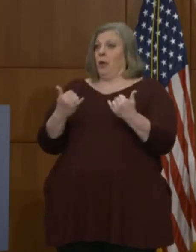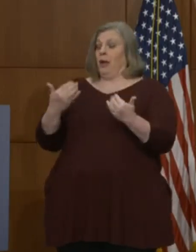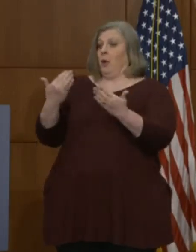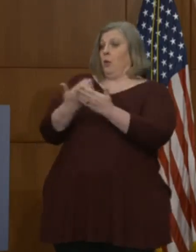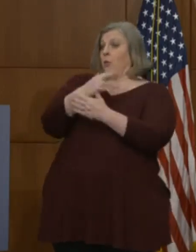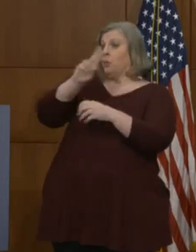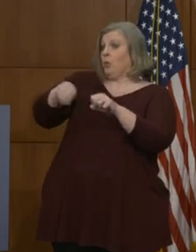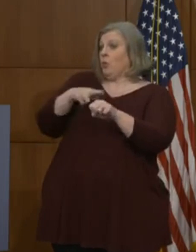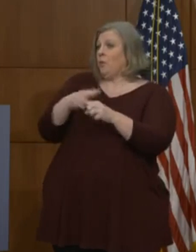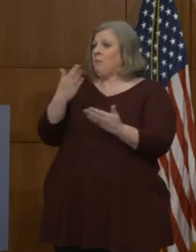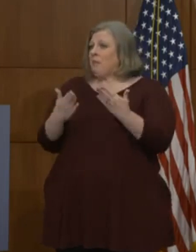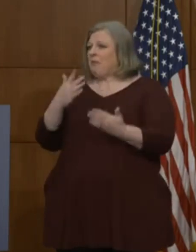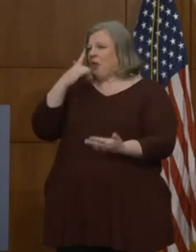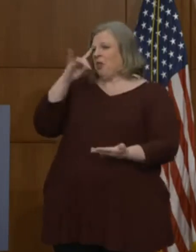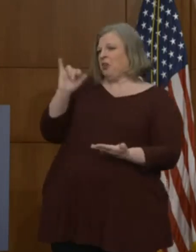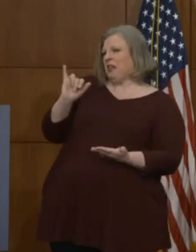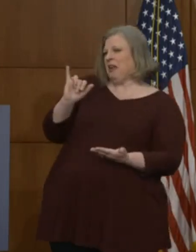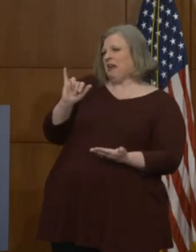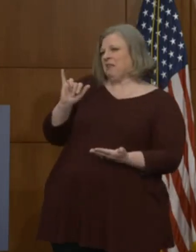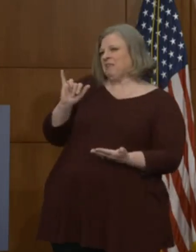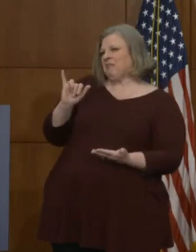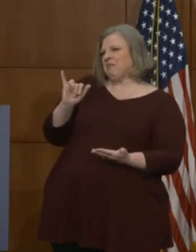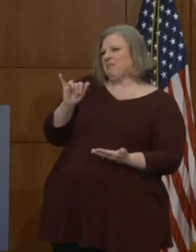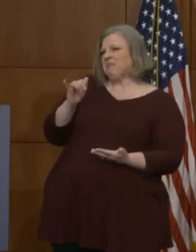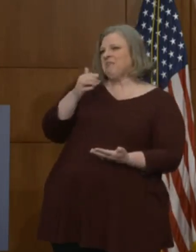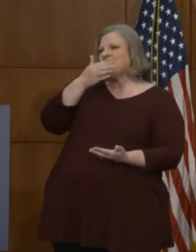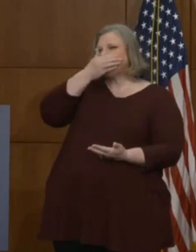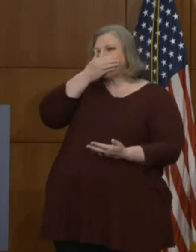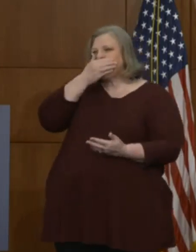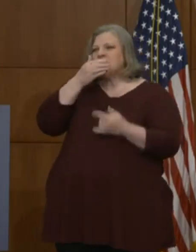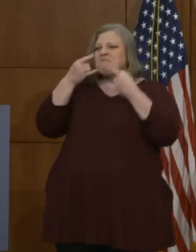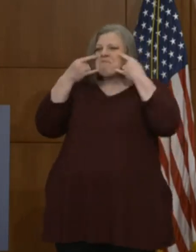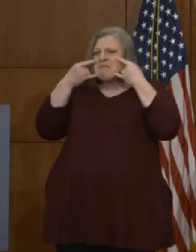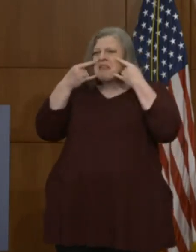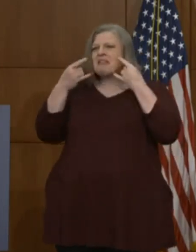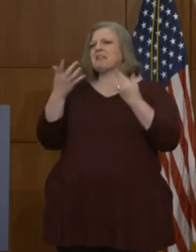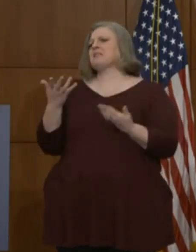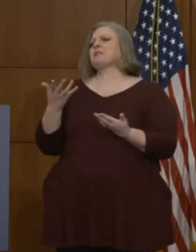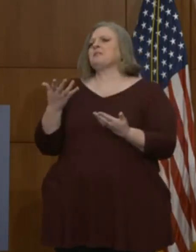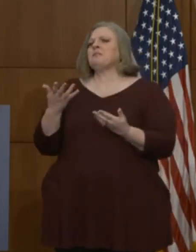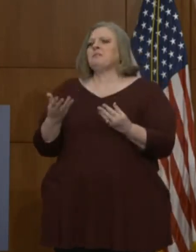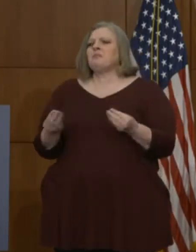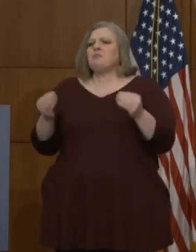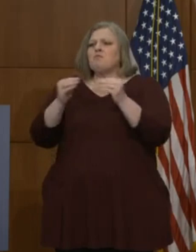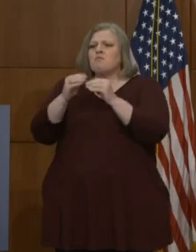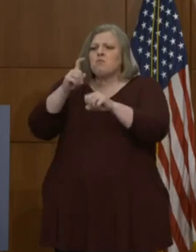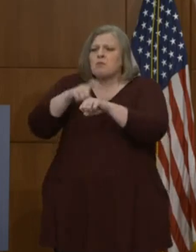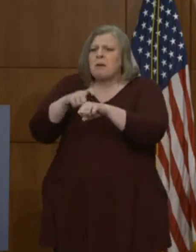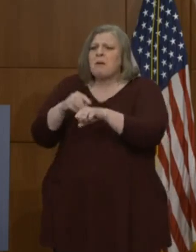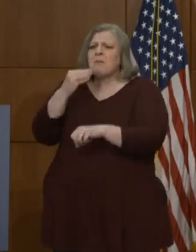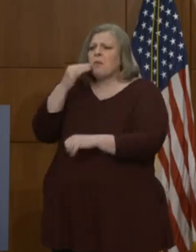OUT HOW TO BUILD. A NEW NORMAL. RIGHT NOW THAT NEW NORMAL WILL RIGHT NOW THAT NEW NORMAL WILL PROBABLY LOOK LIKE COVERING PROBABLY LOOK LIKE COVERING YOUR FACE. SPENDING MORE TIME